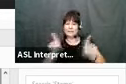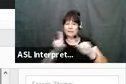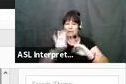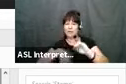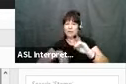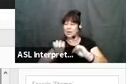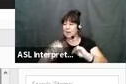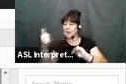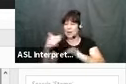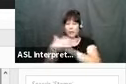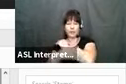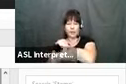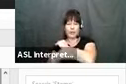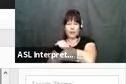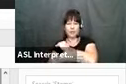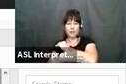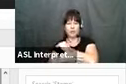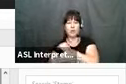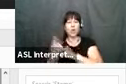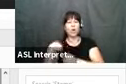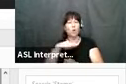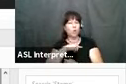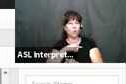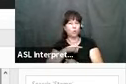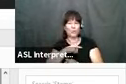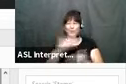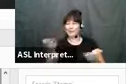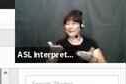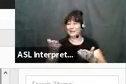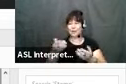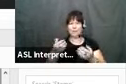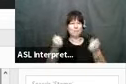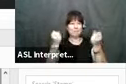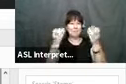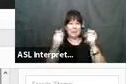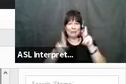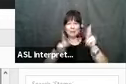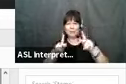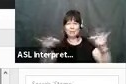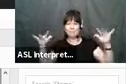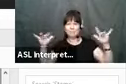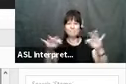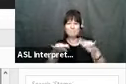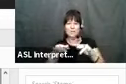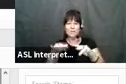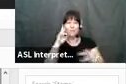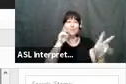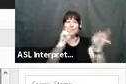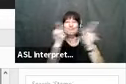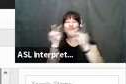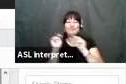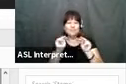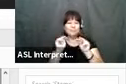Sonoma County is a home to tourism, agriculture and industry. Essential workers in Sonoma County